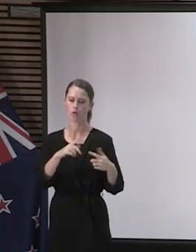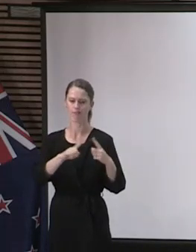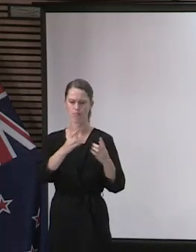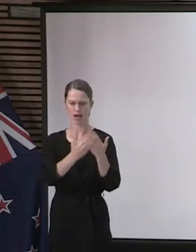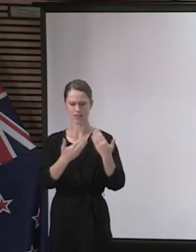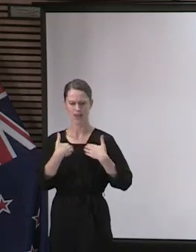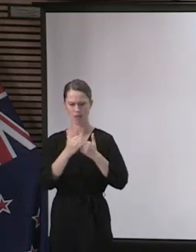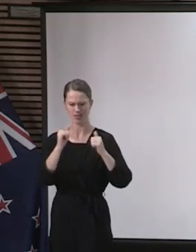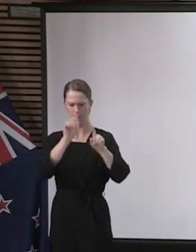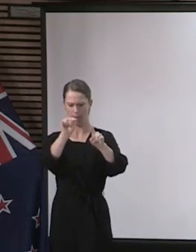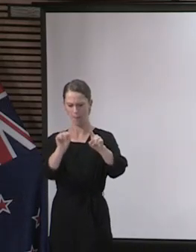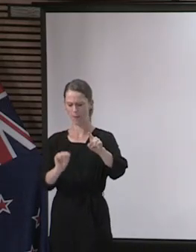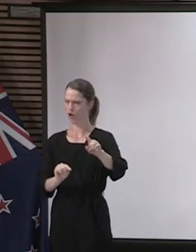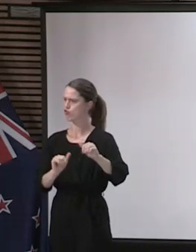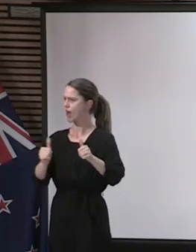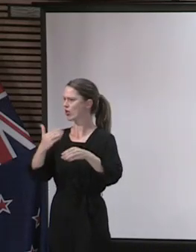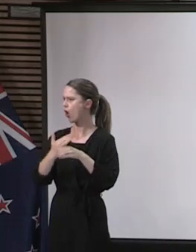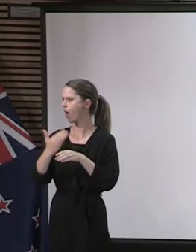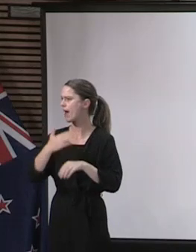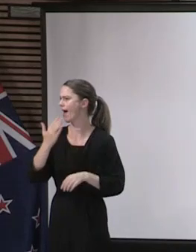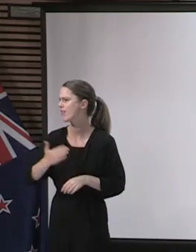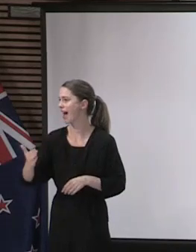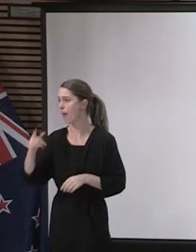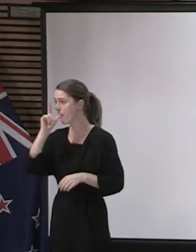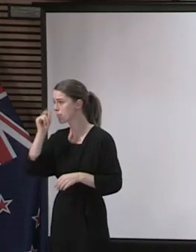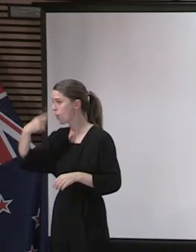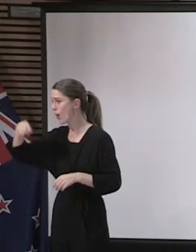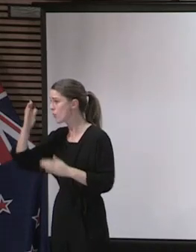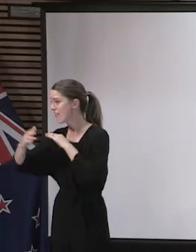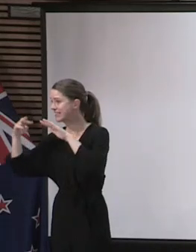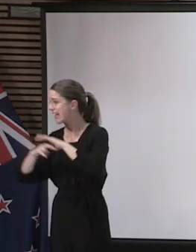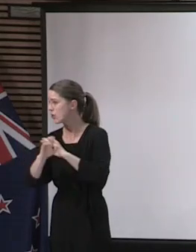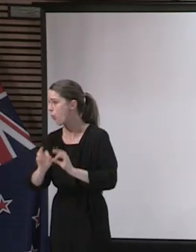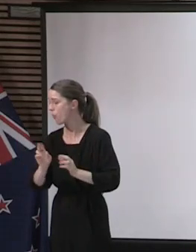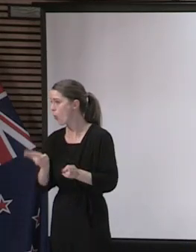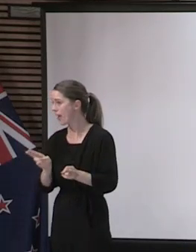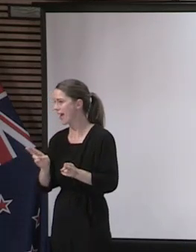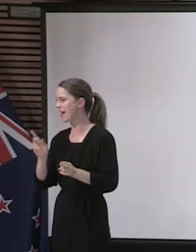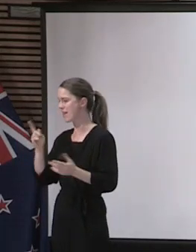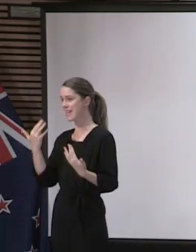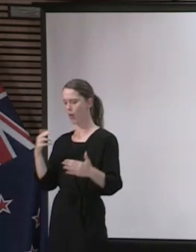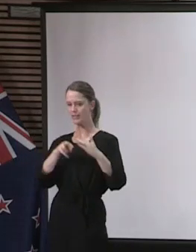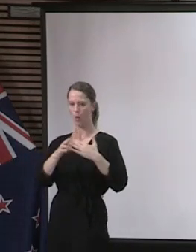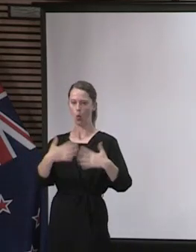there would be greater benefit for us all recognising the parts of the health system